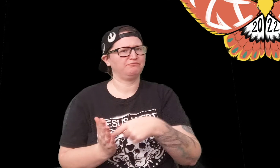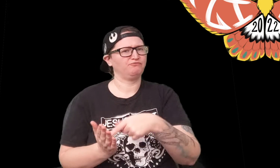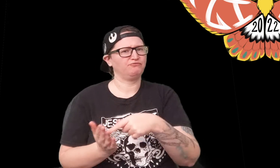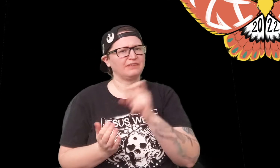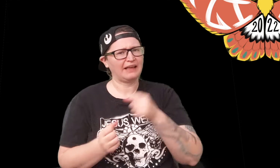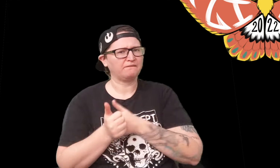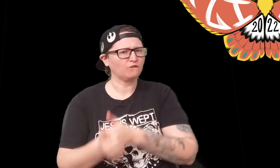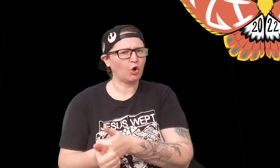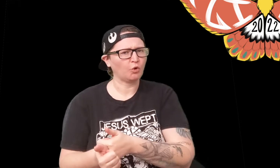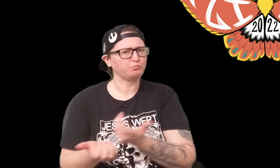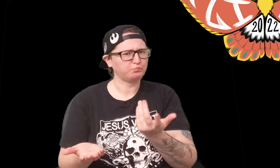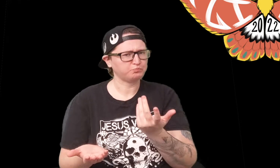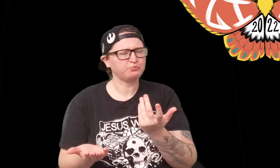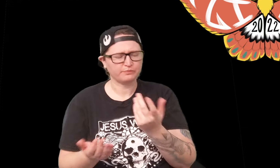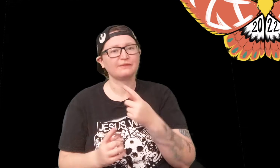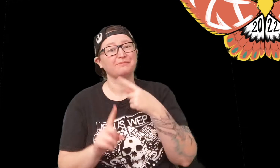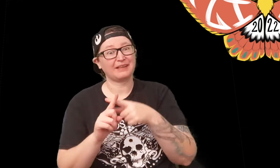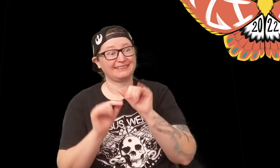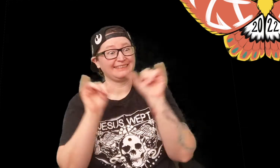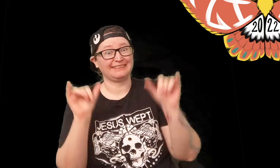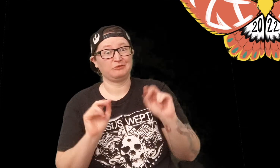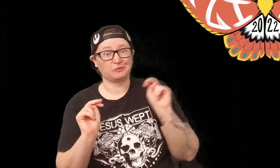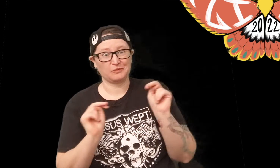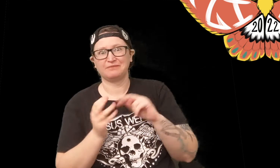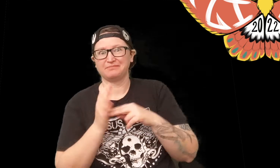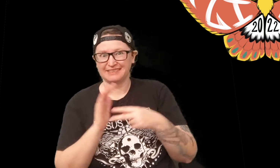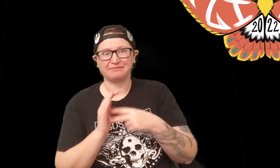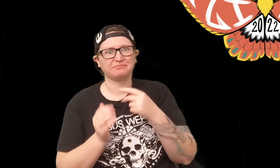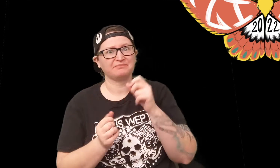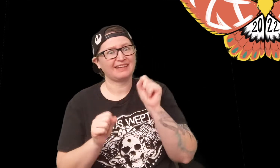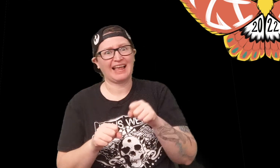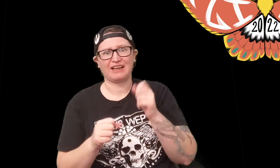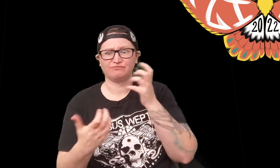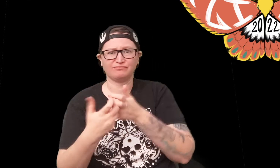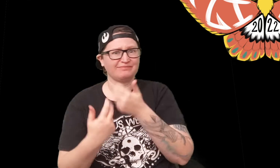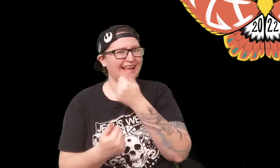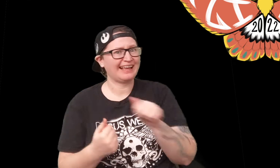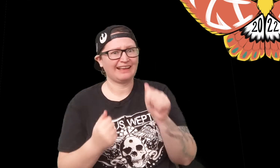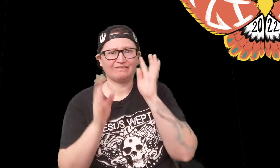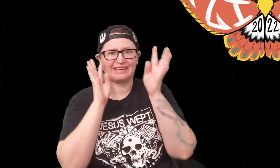ahead for the session you can just follow it plus also being system neutral that means that